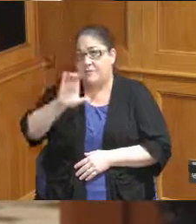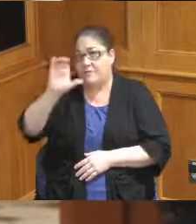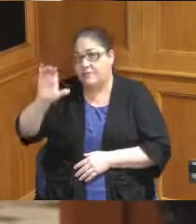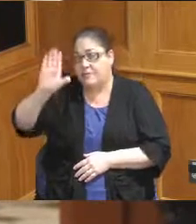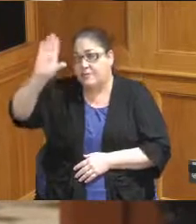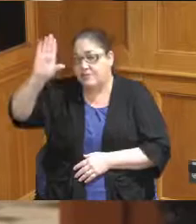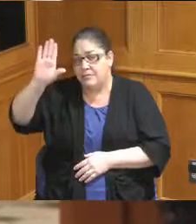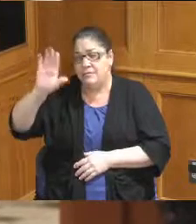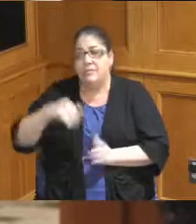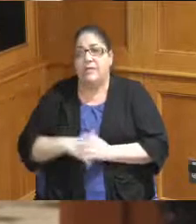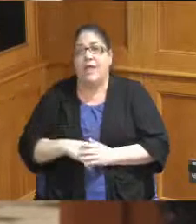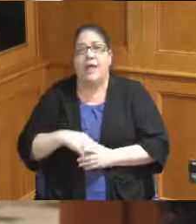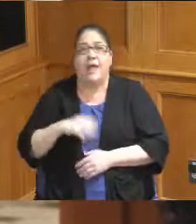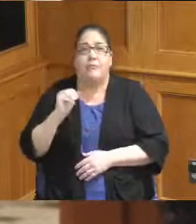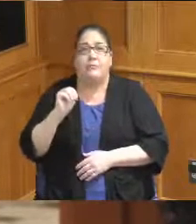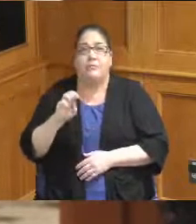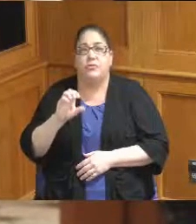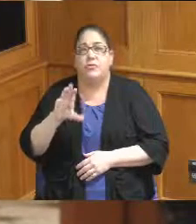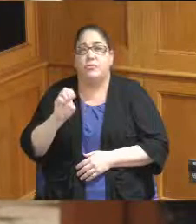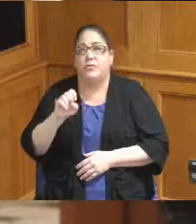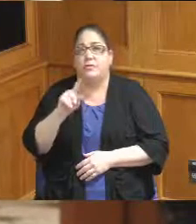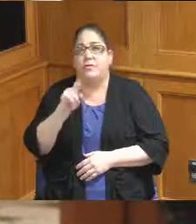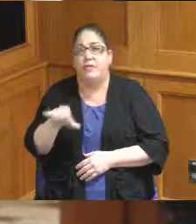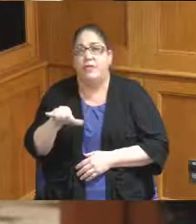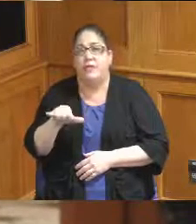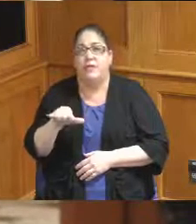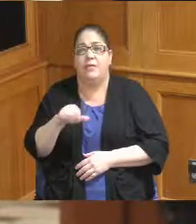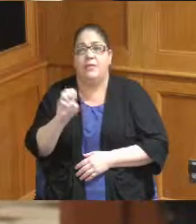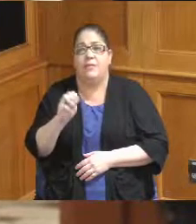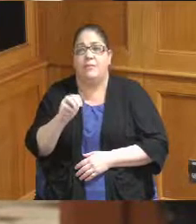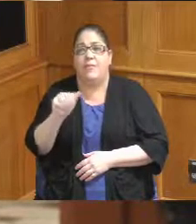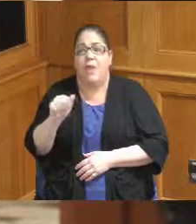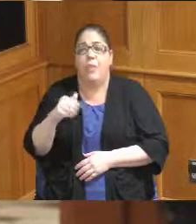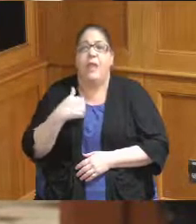Mr Crossley at the EMA we have access to What's called the wireless emergency alerting system